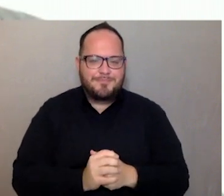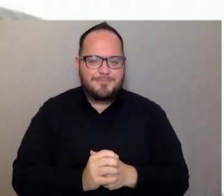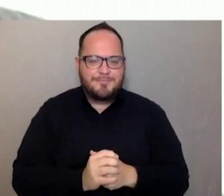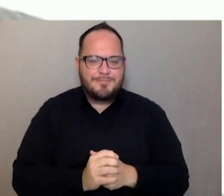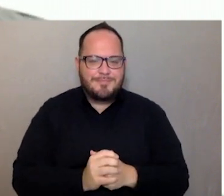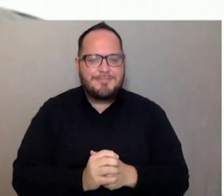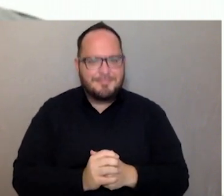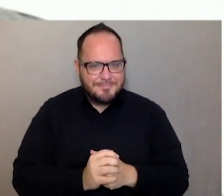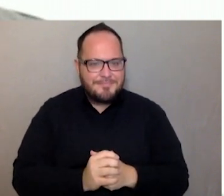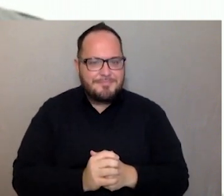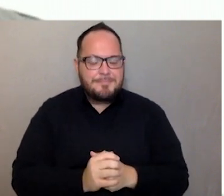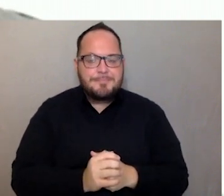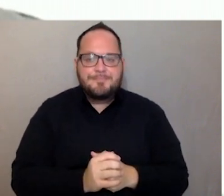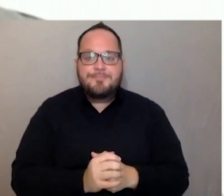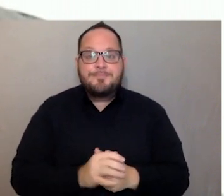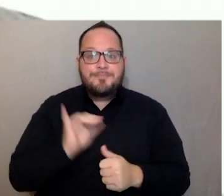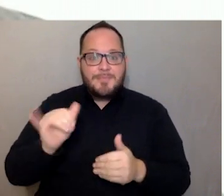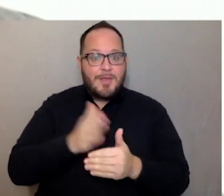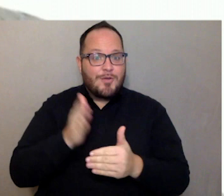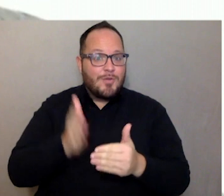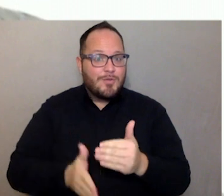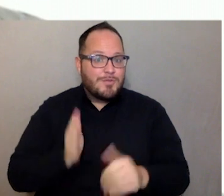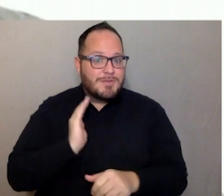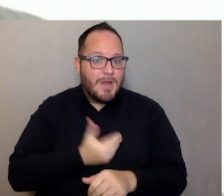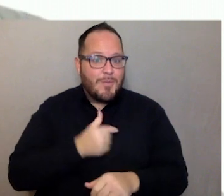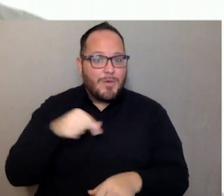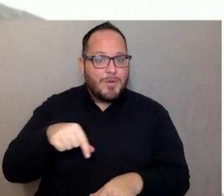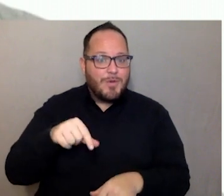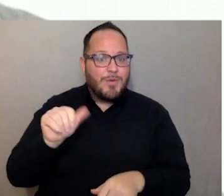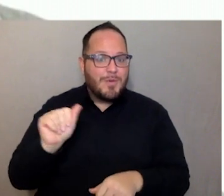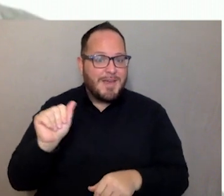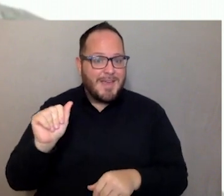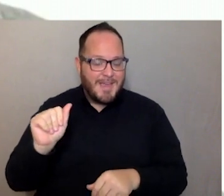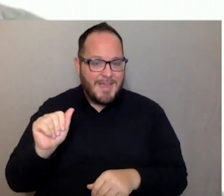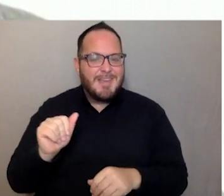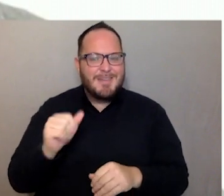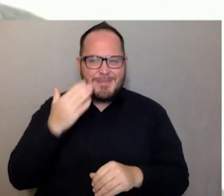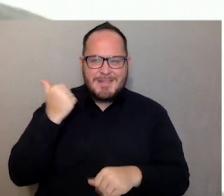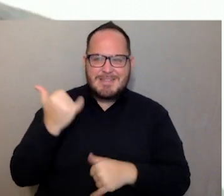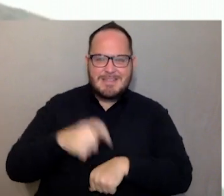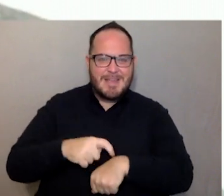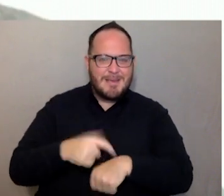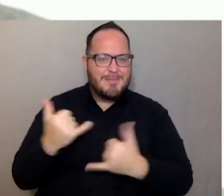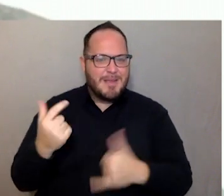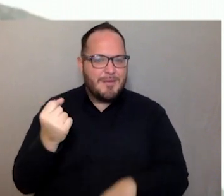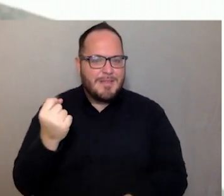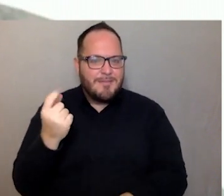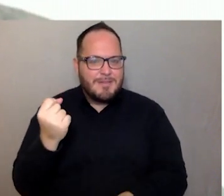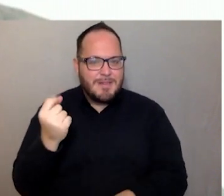11:00. THANK YOU, EVERYONE, FOR PARTICIPATING FOR THE MEDIA. SHOULD YOU HAVE ADDITIONAL